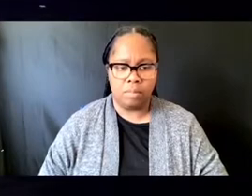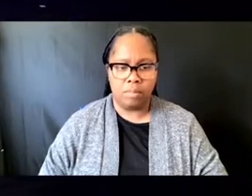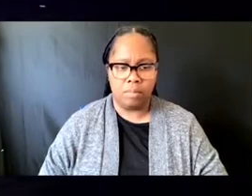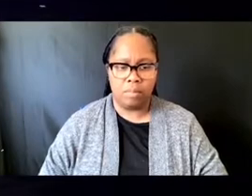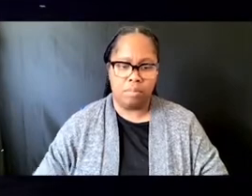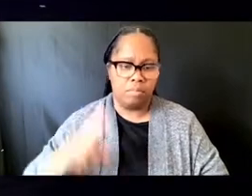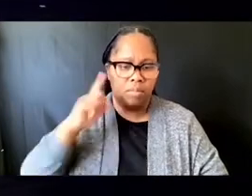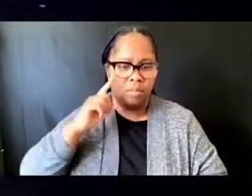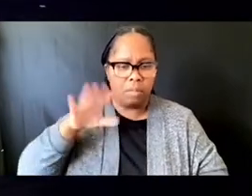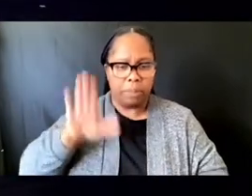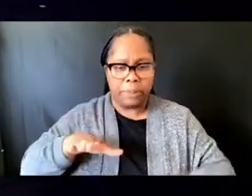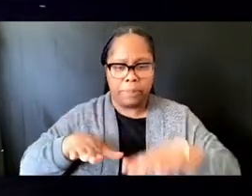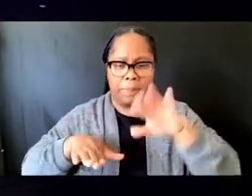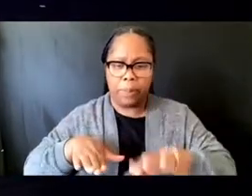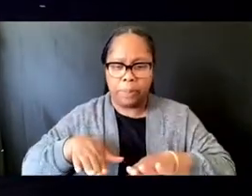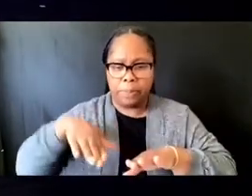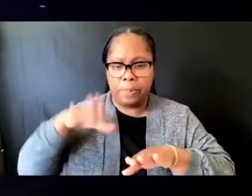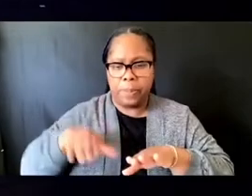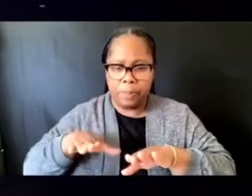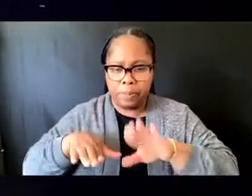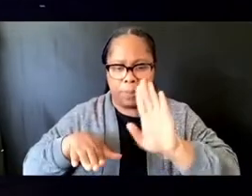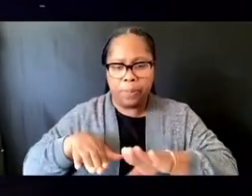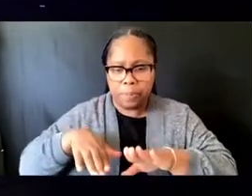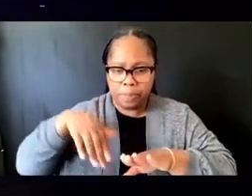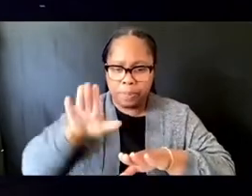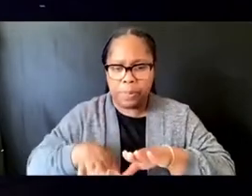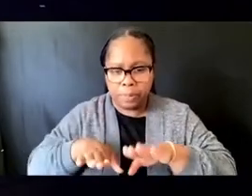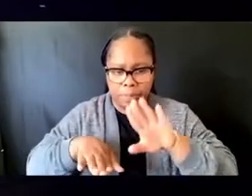(feet slapping and stomping)